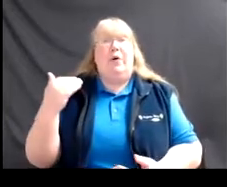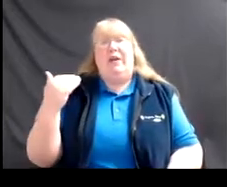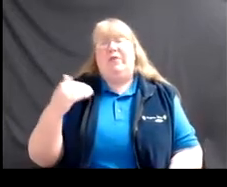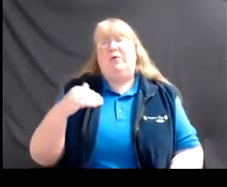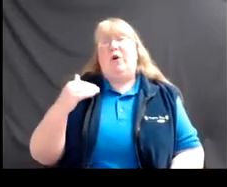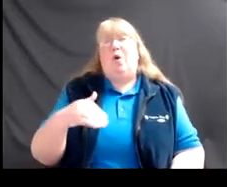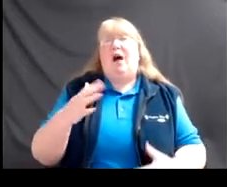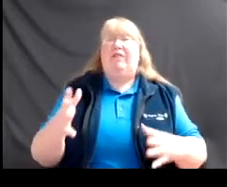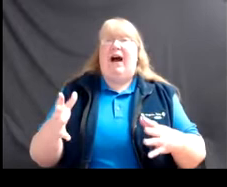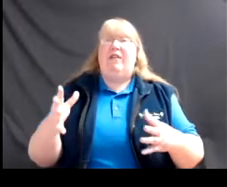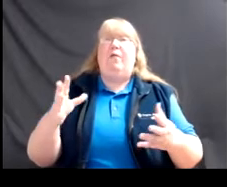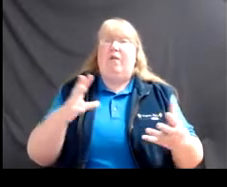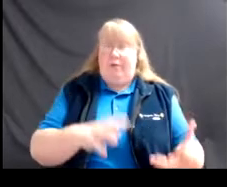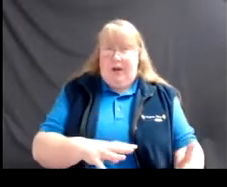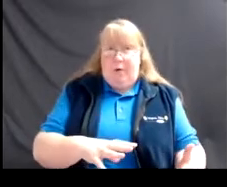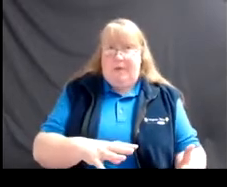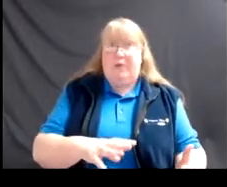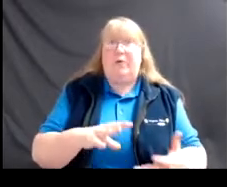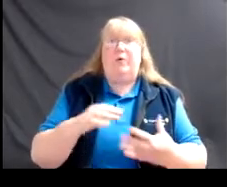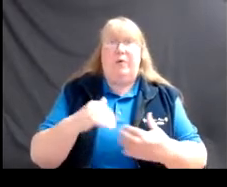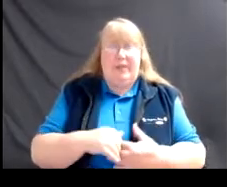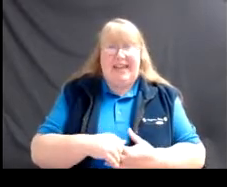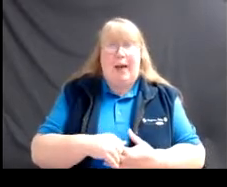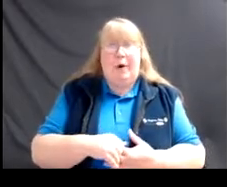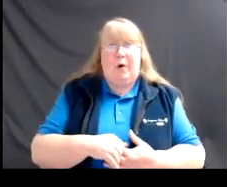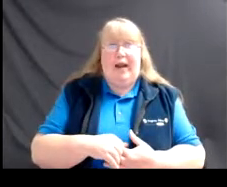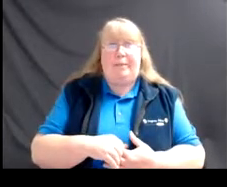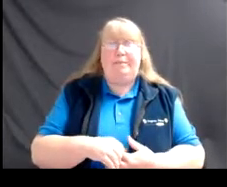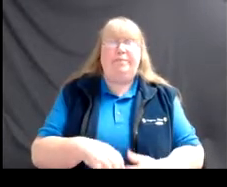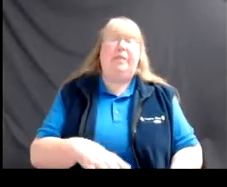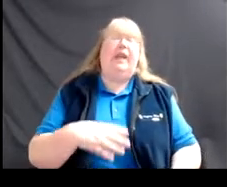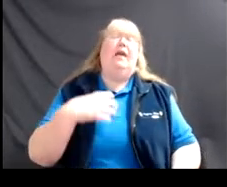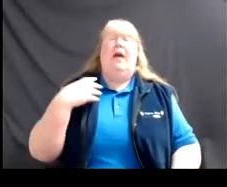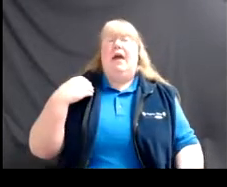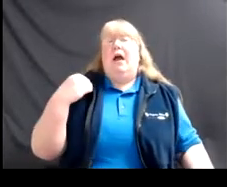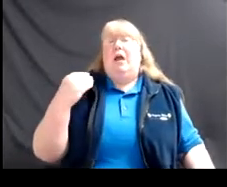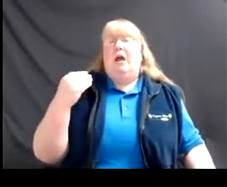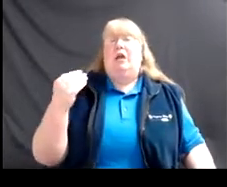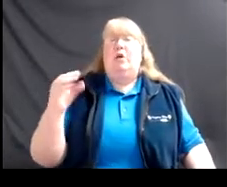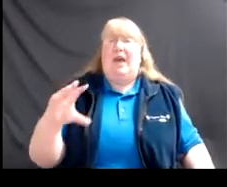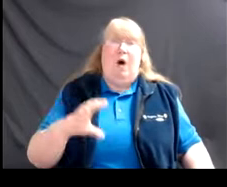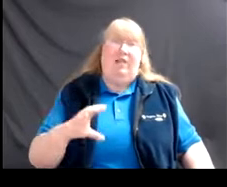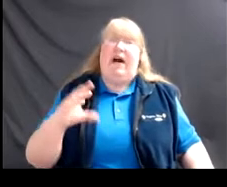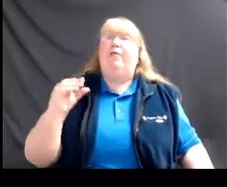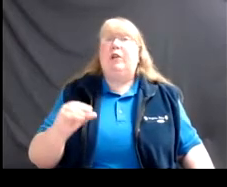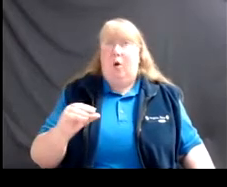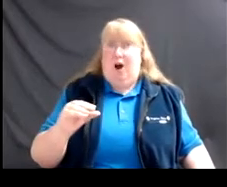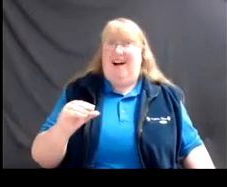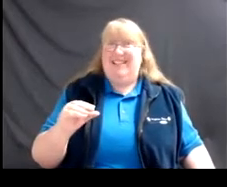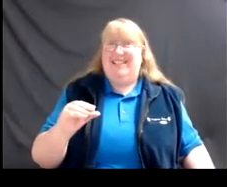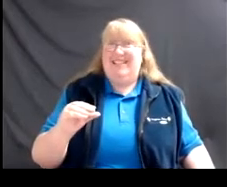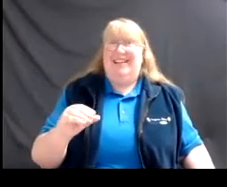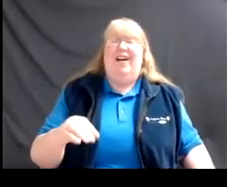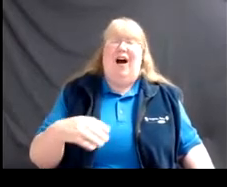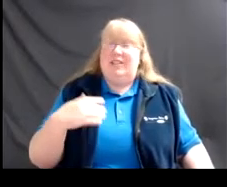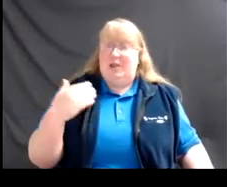if you don't qualify for free equipment through the TAP program, you may qualify for low cost. So,